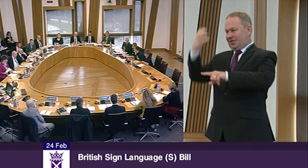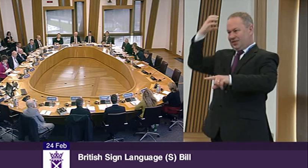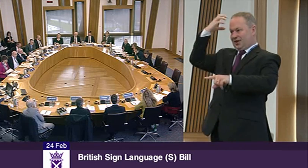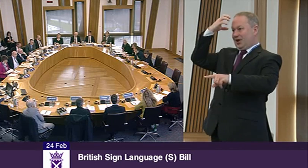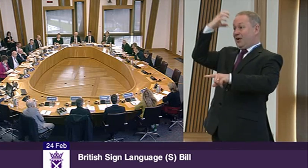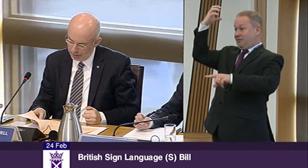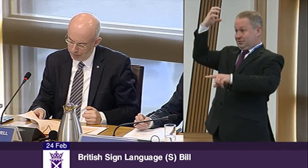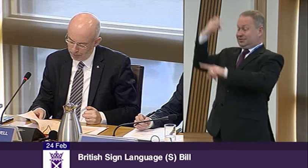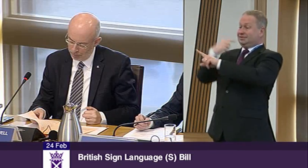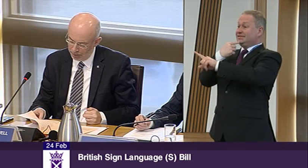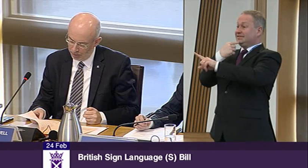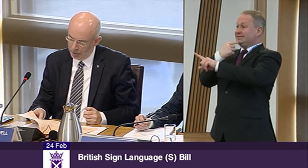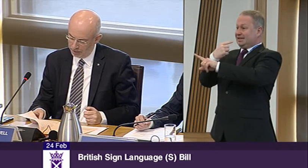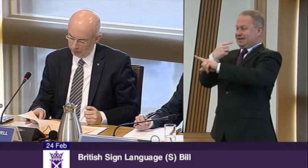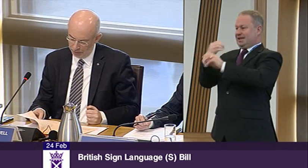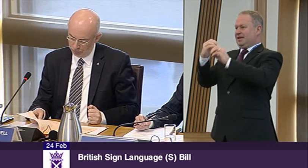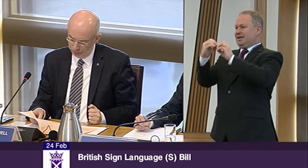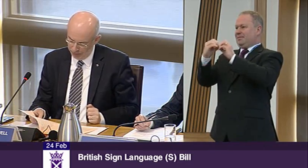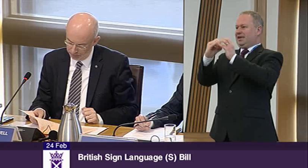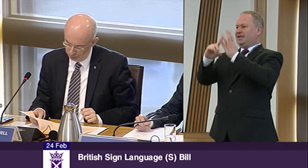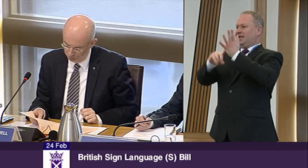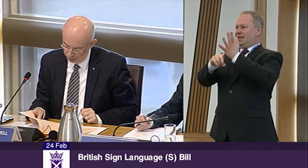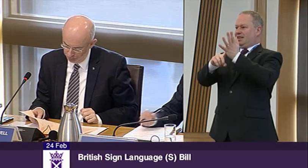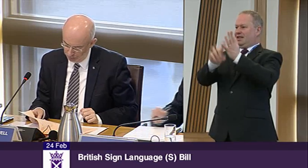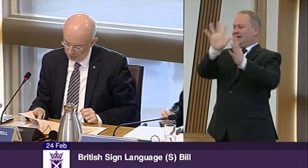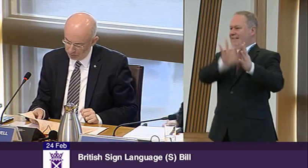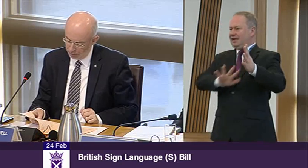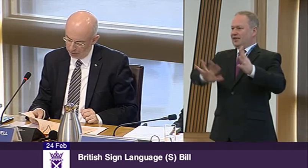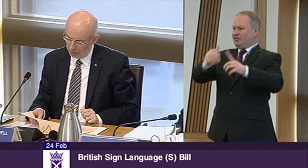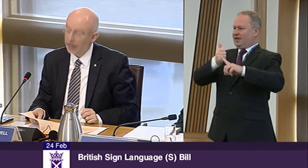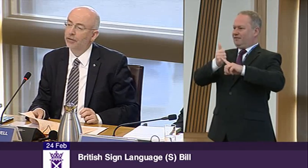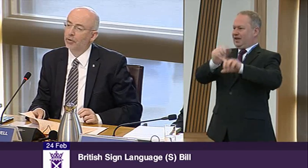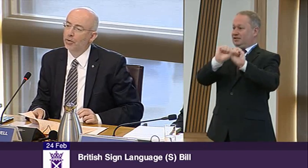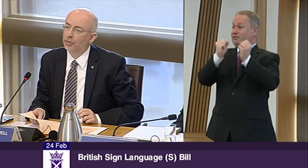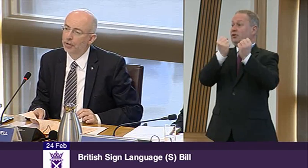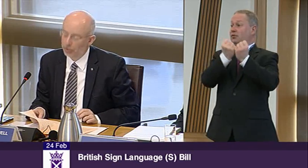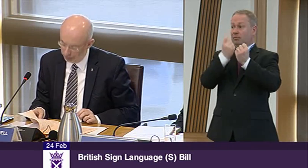The Scottish Government has suggested that the BSL national advisory group could undertake